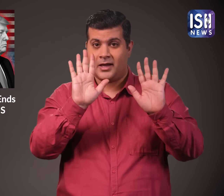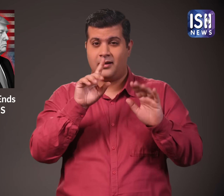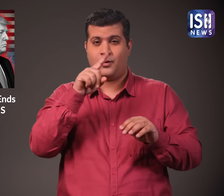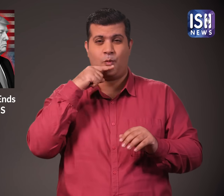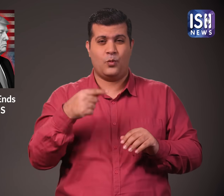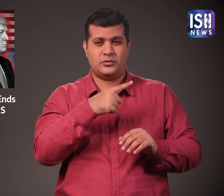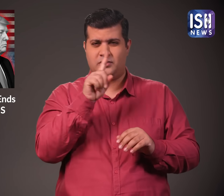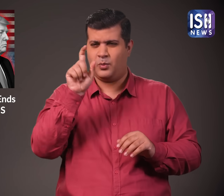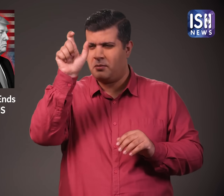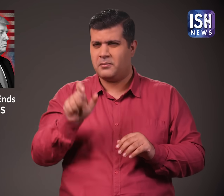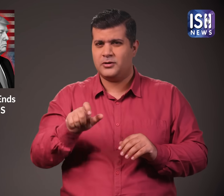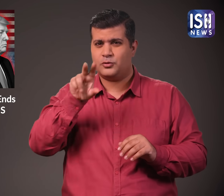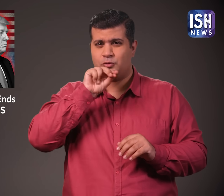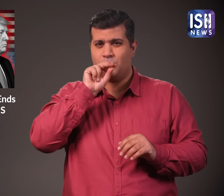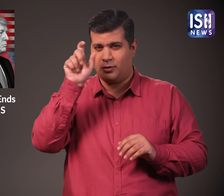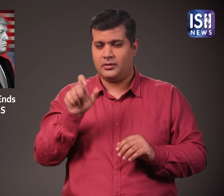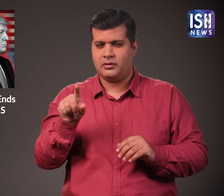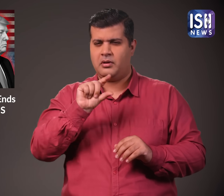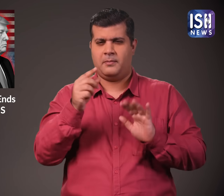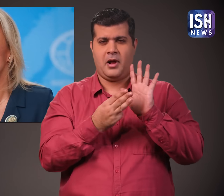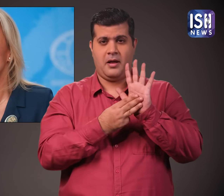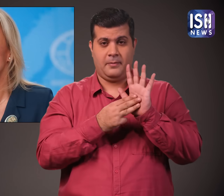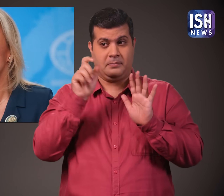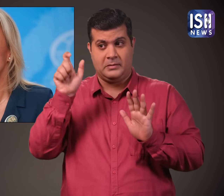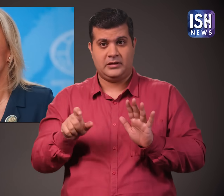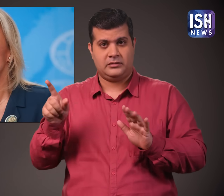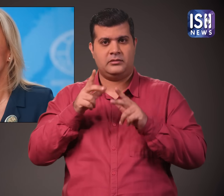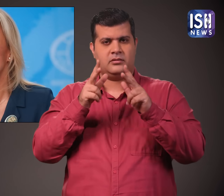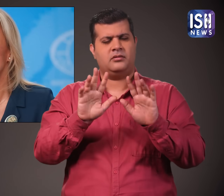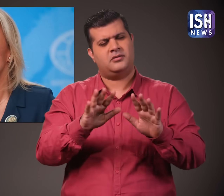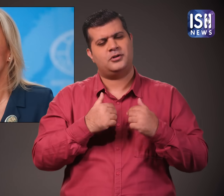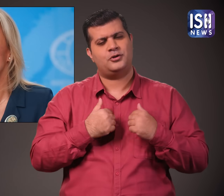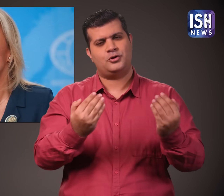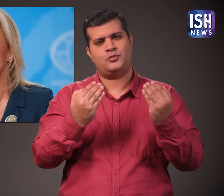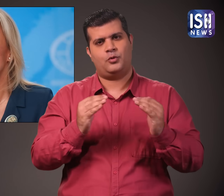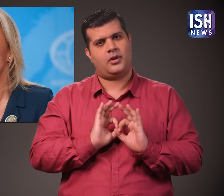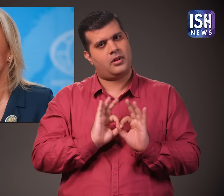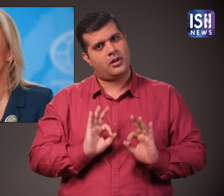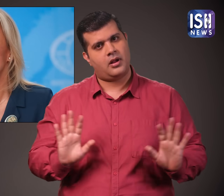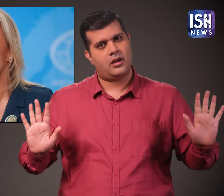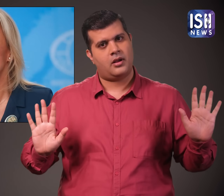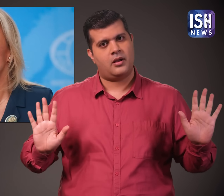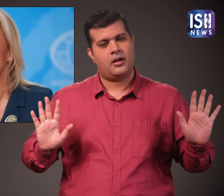However, Russia’s spokesperson's Maria Zakharova said, “We have strong support